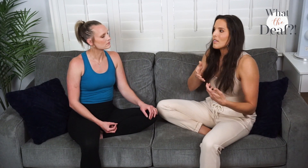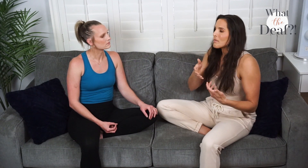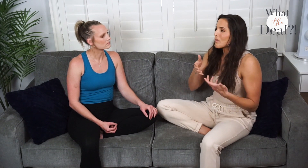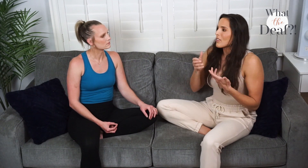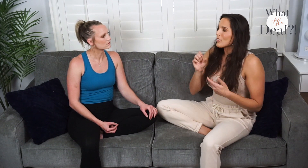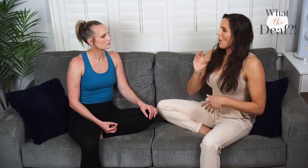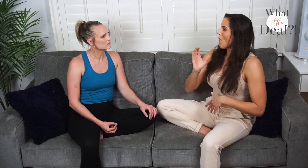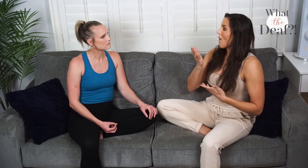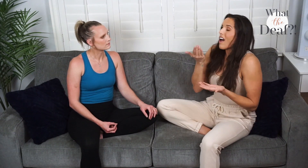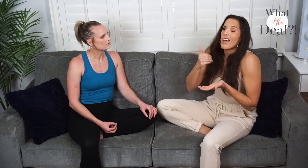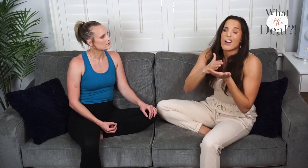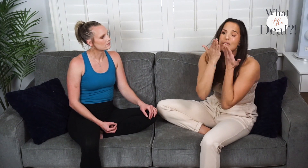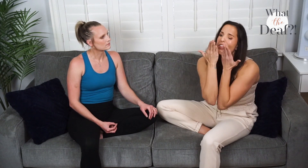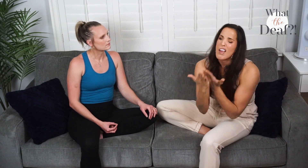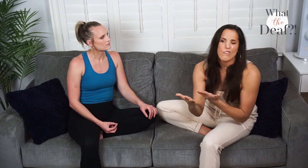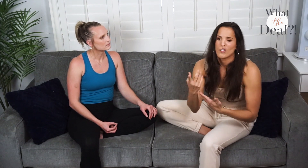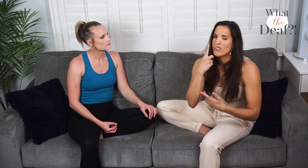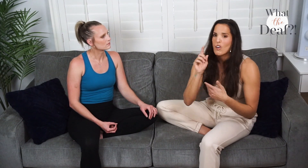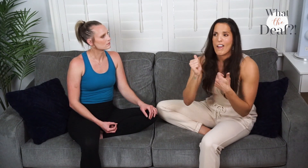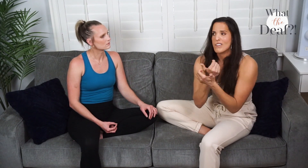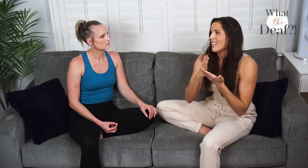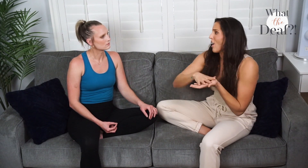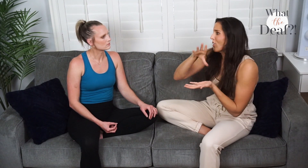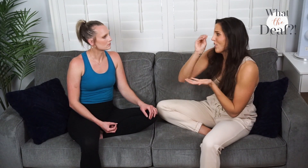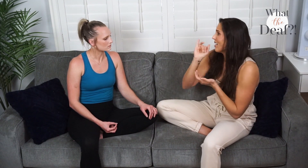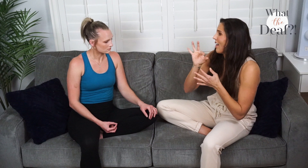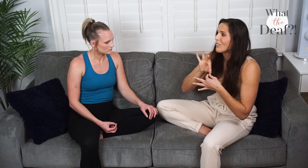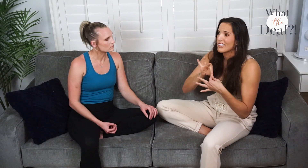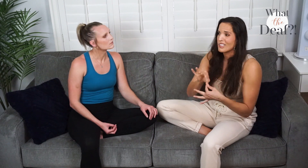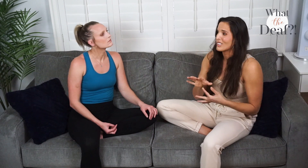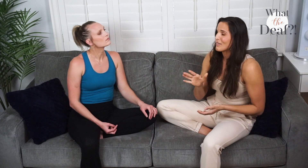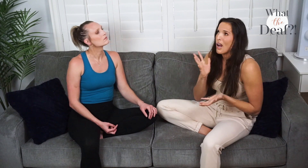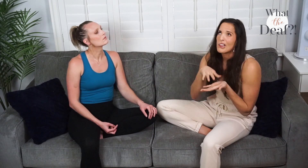So again, I’m so thankful for everything I learned in that relationship,